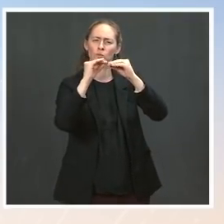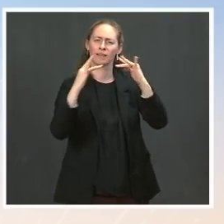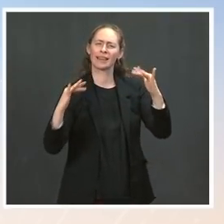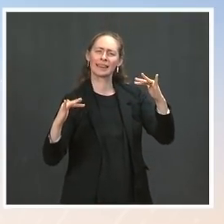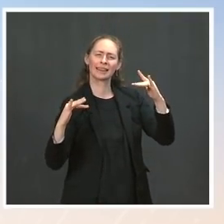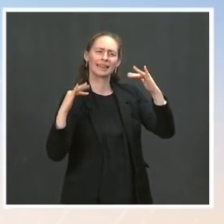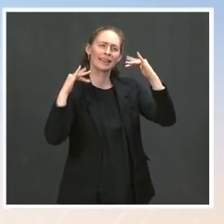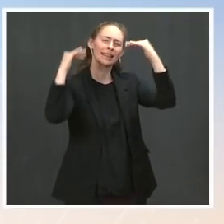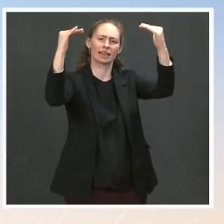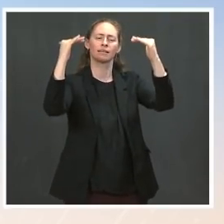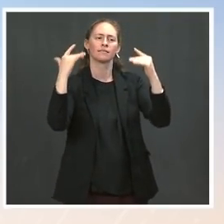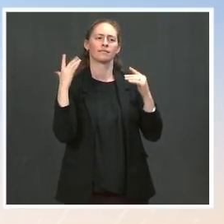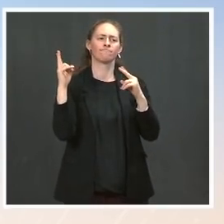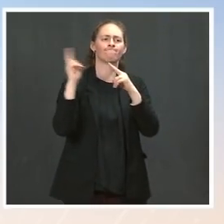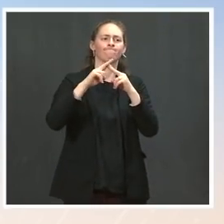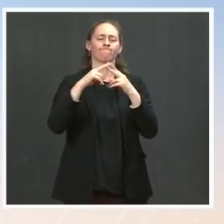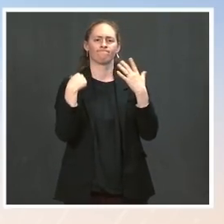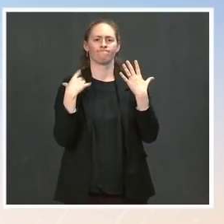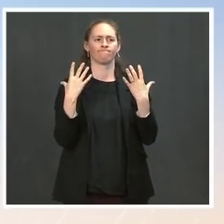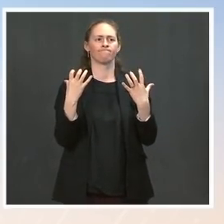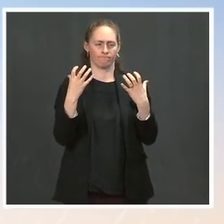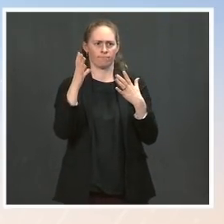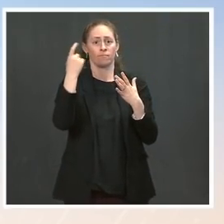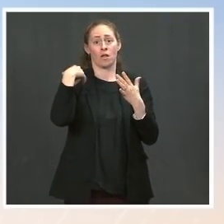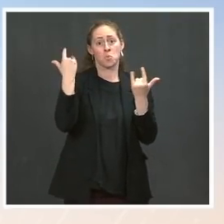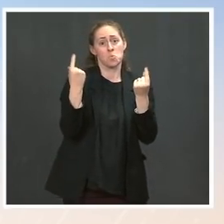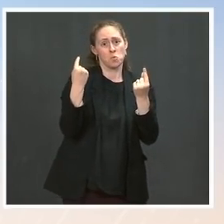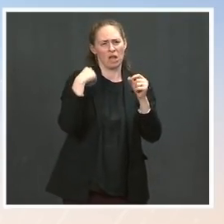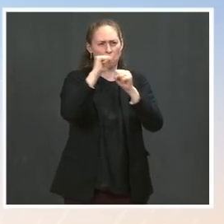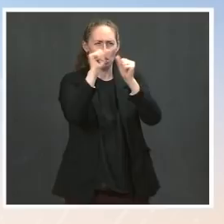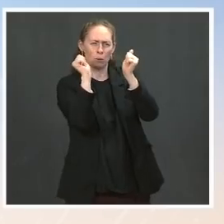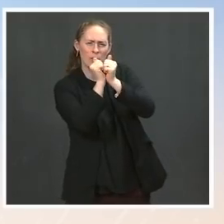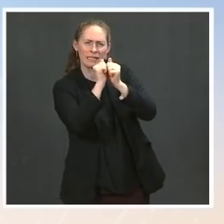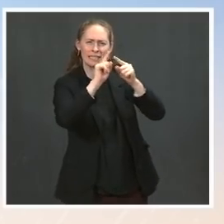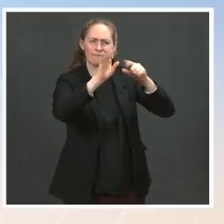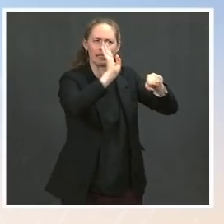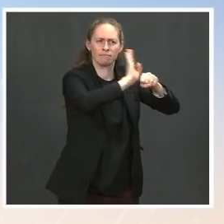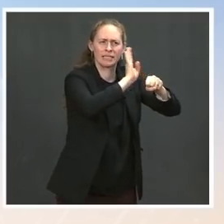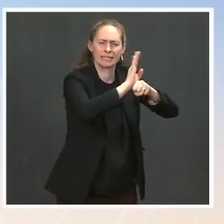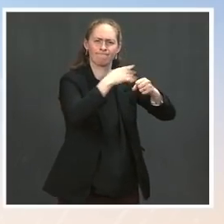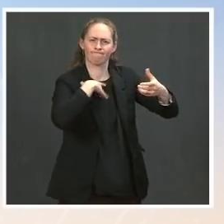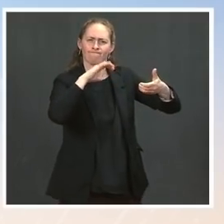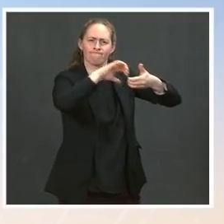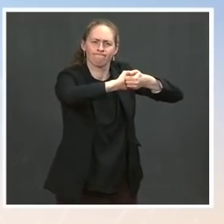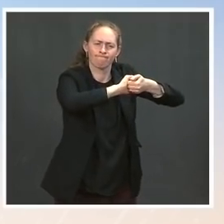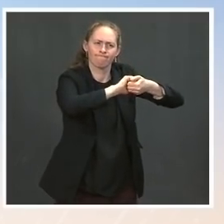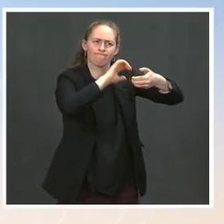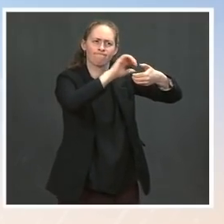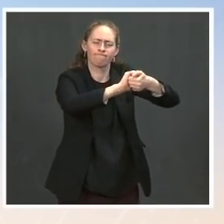where we need to work closely with industry; we need to work closely with Congress -- Democrats and Republicans -- there's agreement on this issue